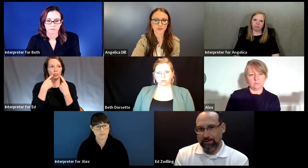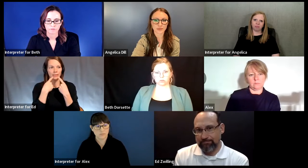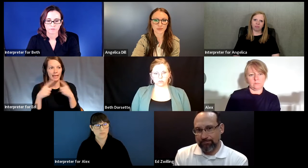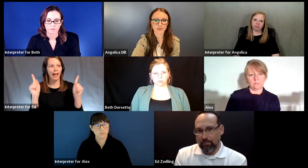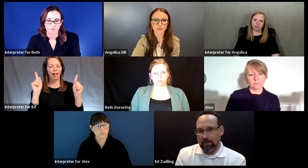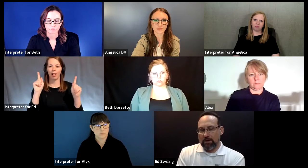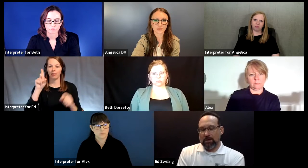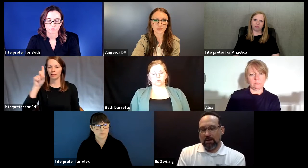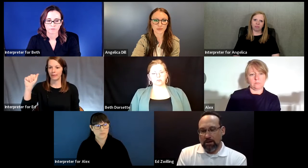(Dog barking).